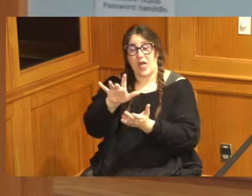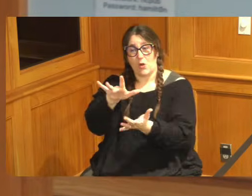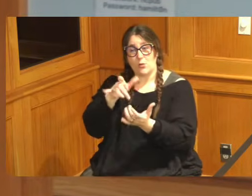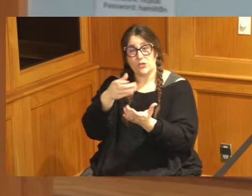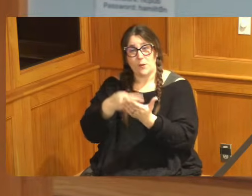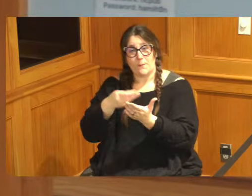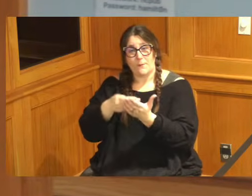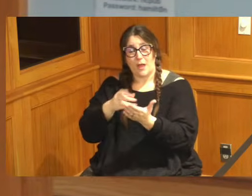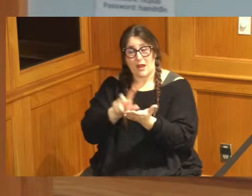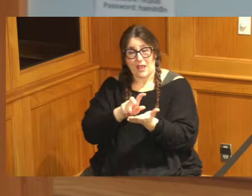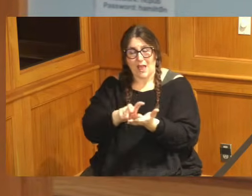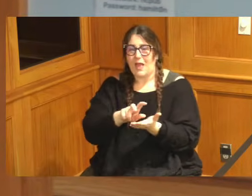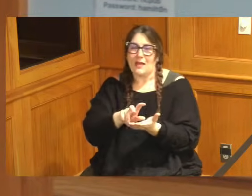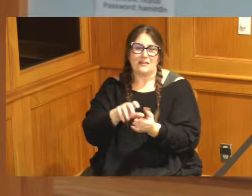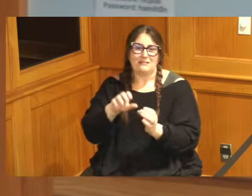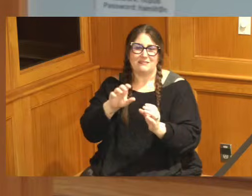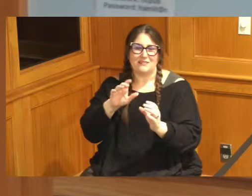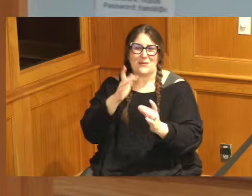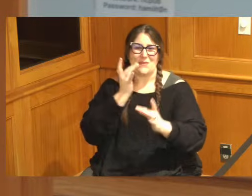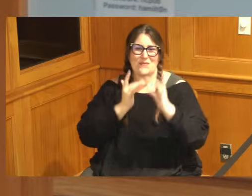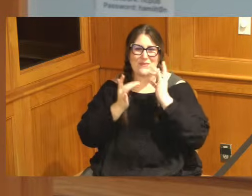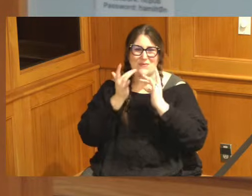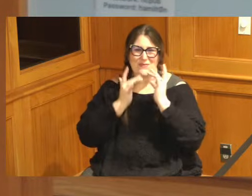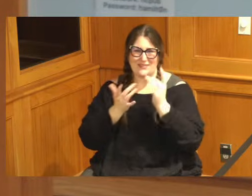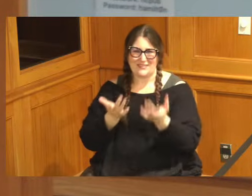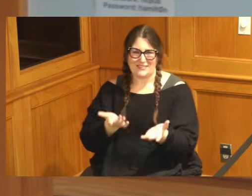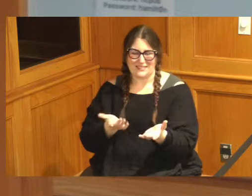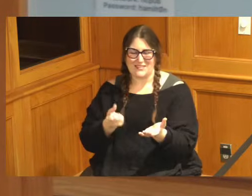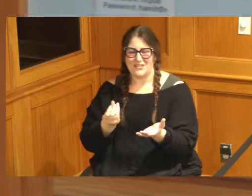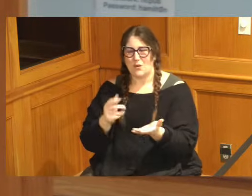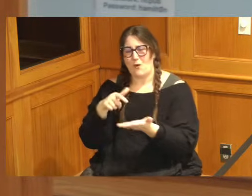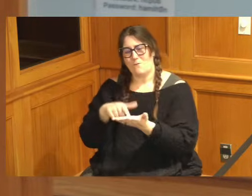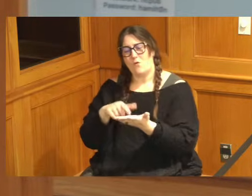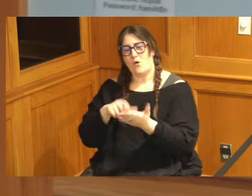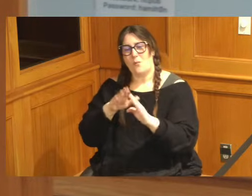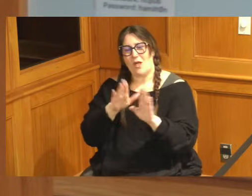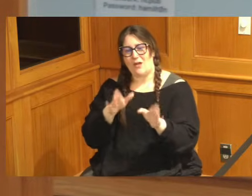income restricted affordable housing. So there's there there sort of continues to be need for this